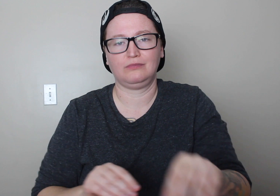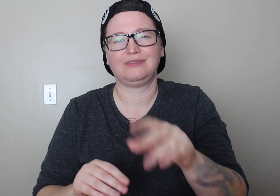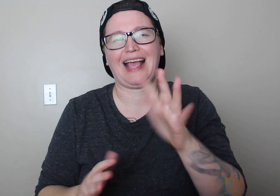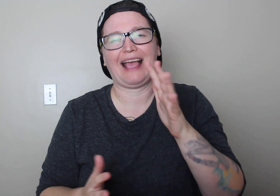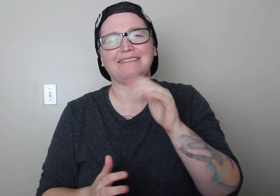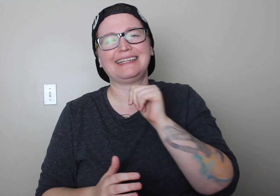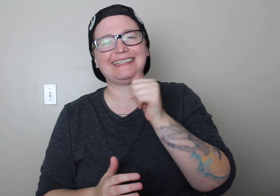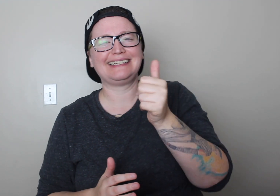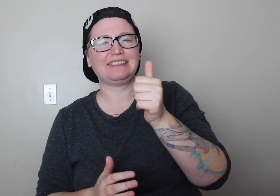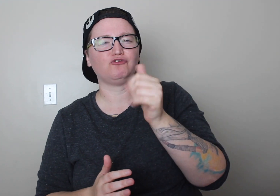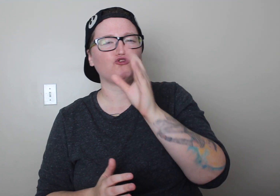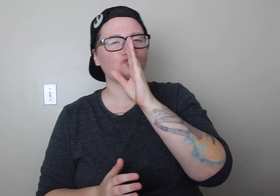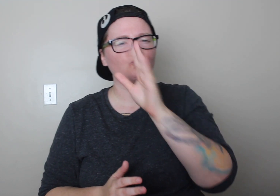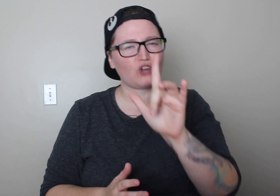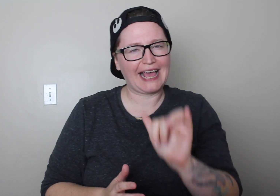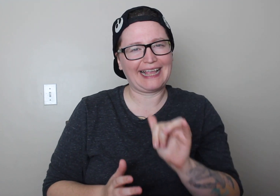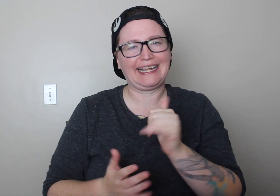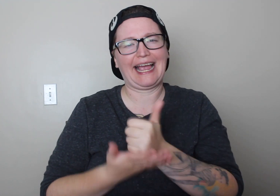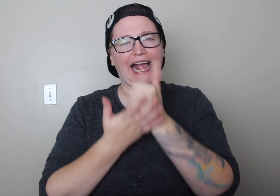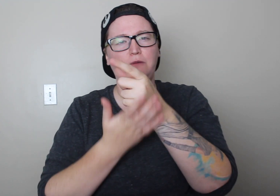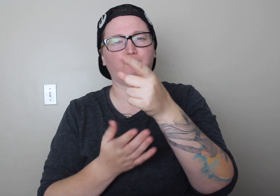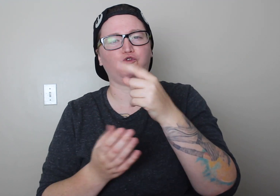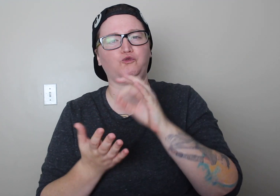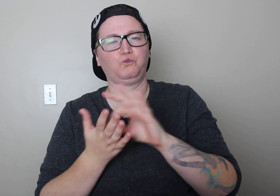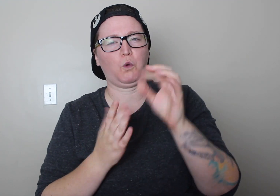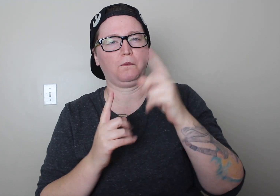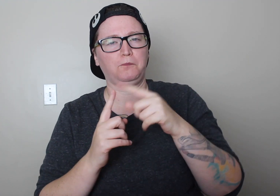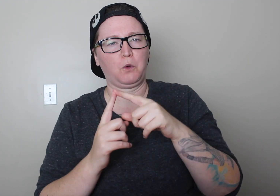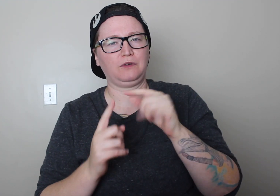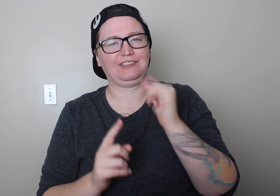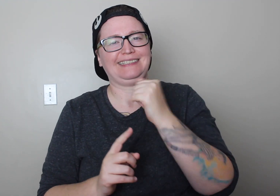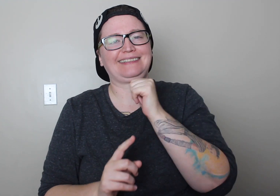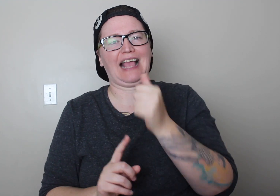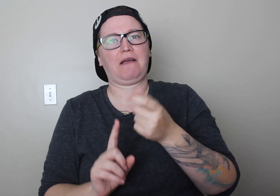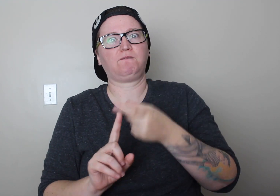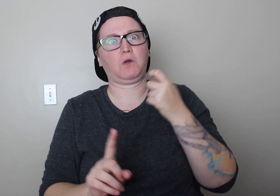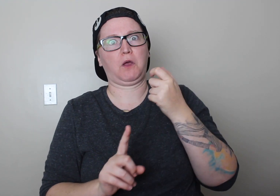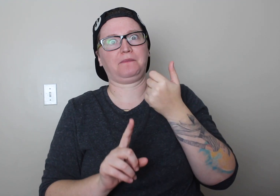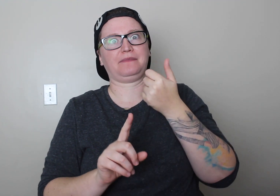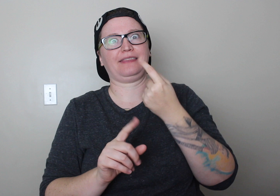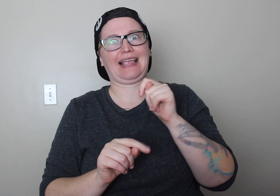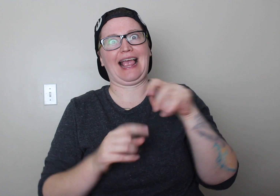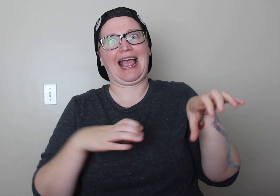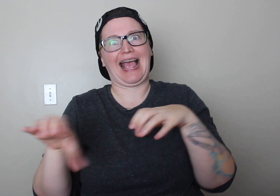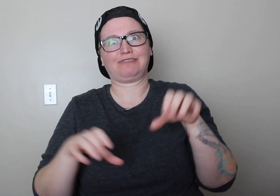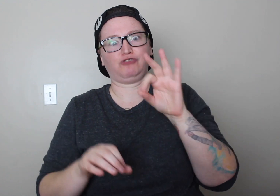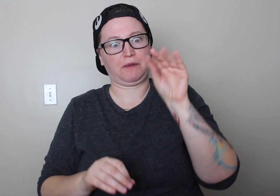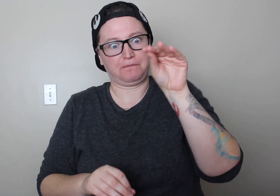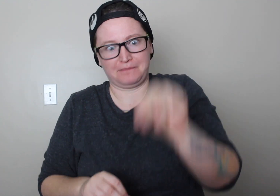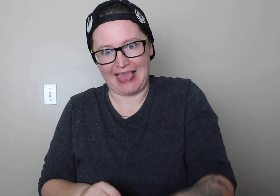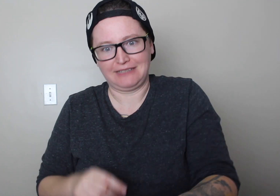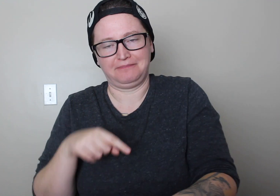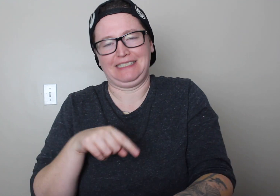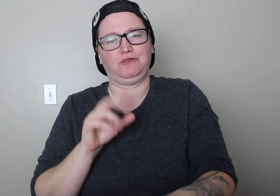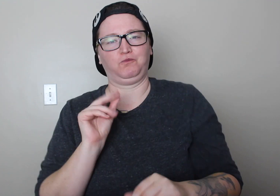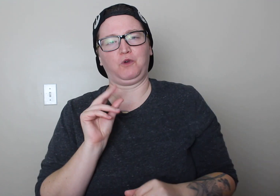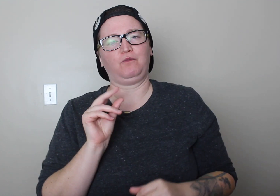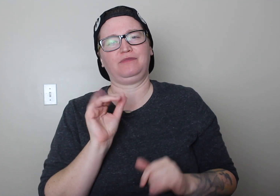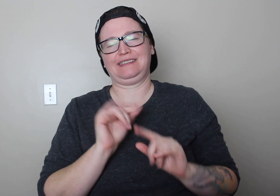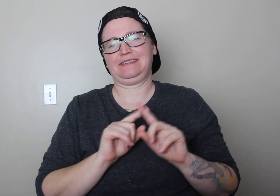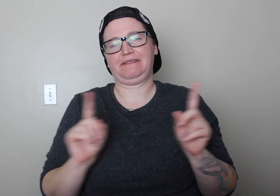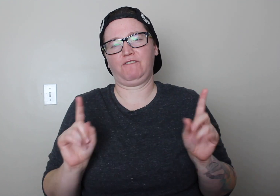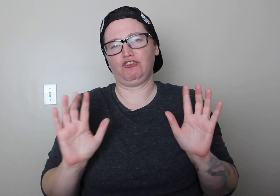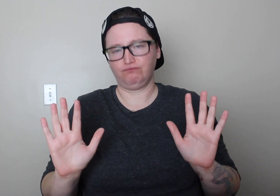So it kind of indirectly help with scoring points, but the very action of placing a tile doesn't score points, so that is different.